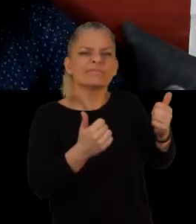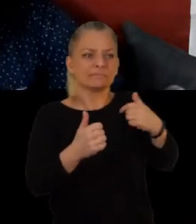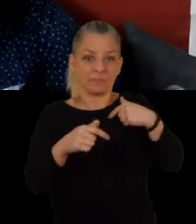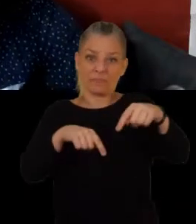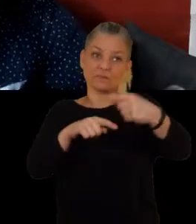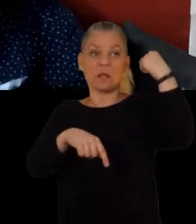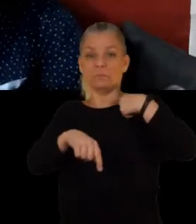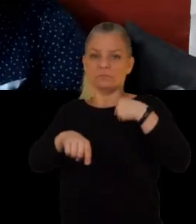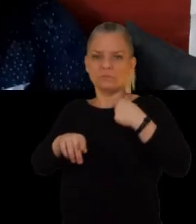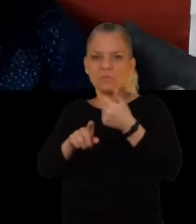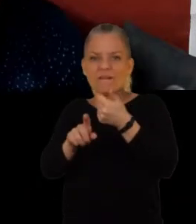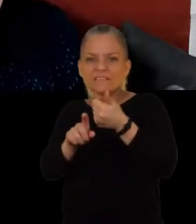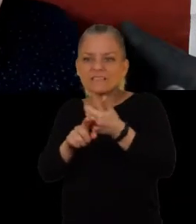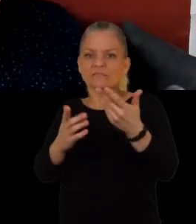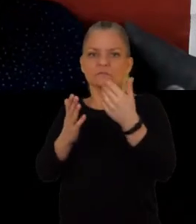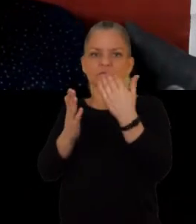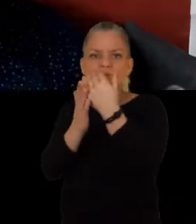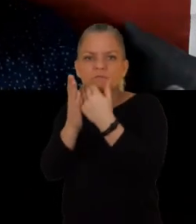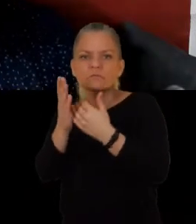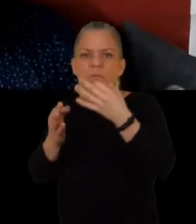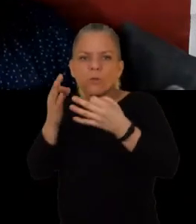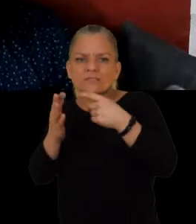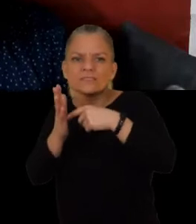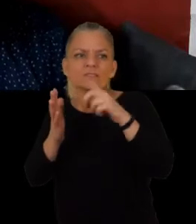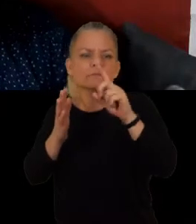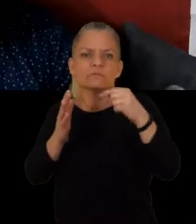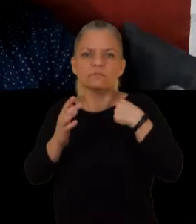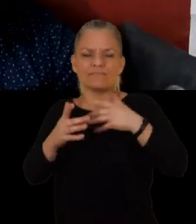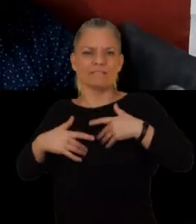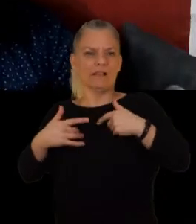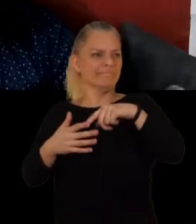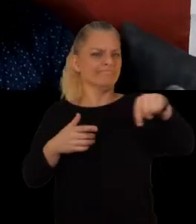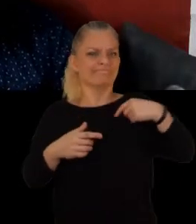very well i was working in advocacy and policy at the time and i definitely felt like i was talking